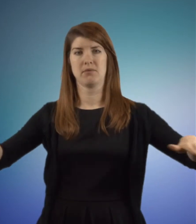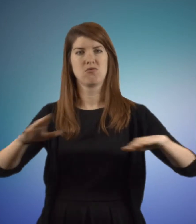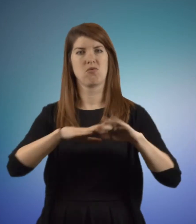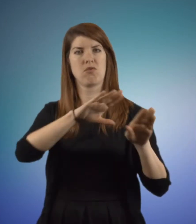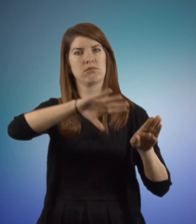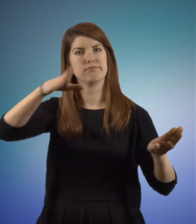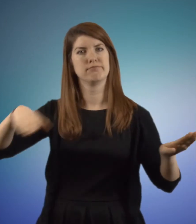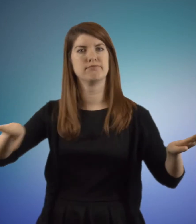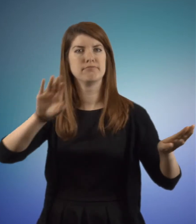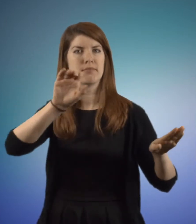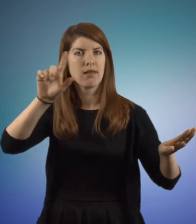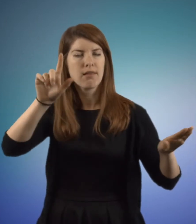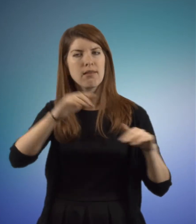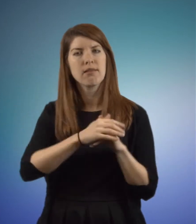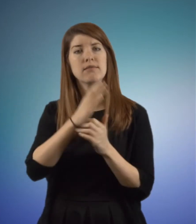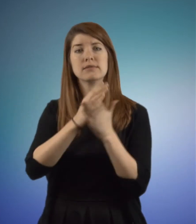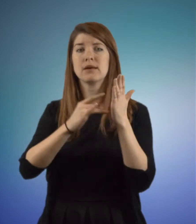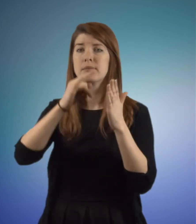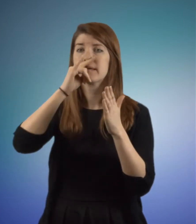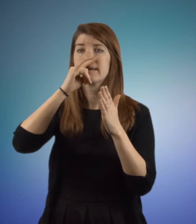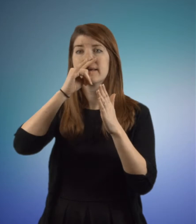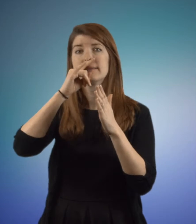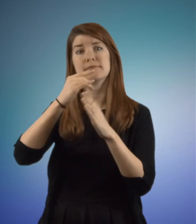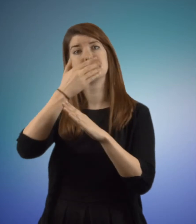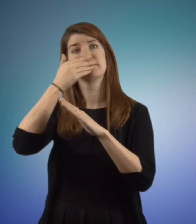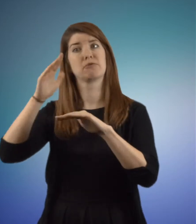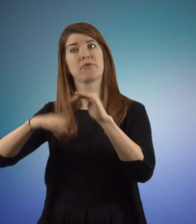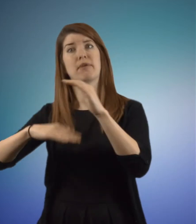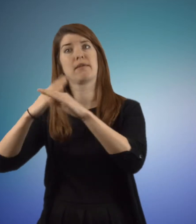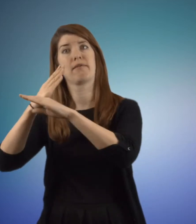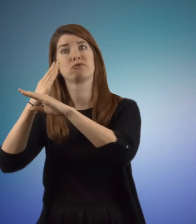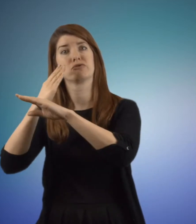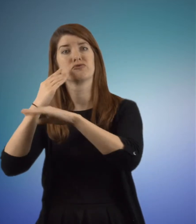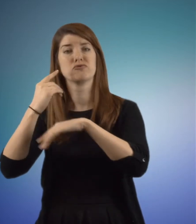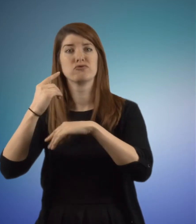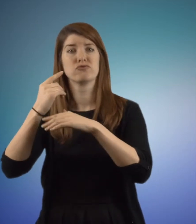Some children are going to do better than the average performance. And some will do more poorly.